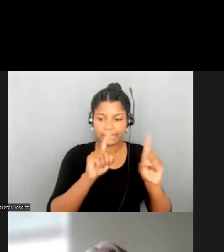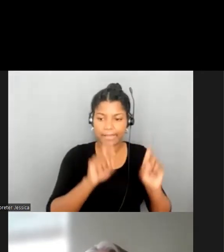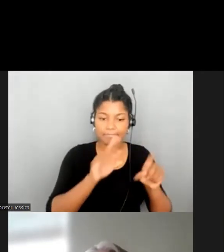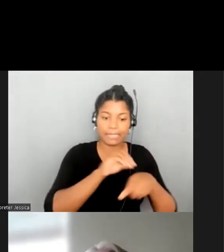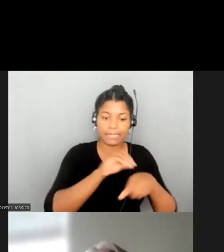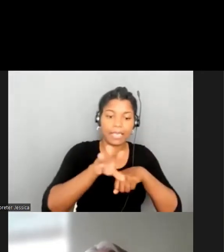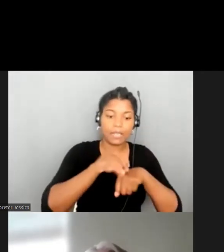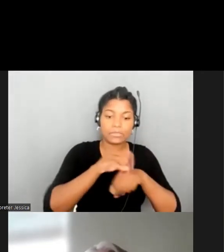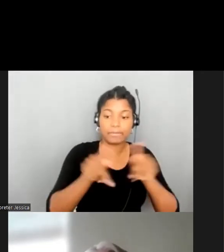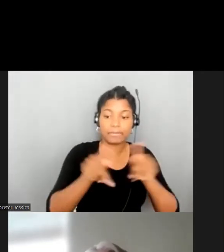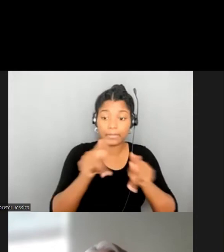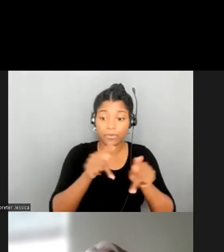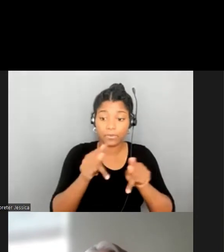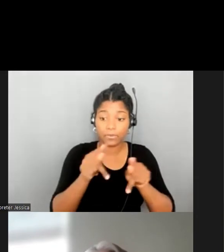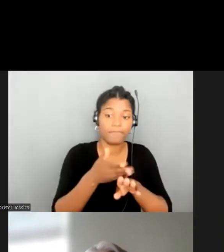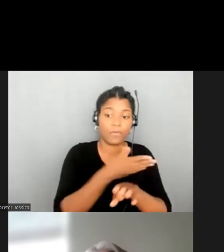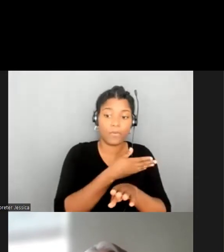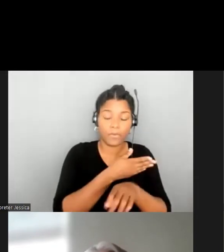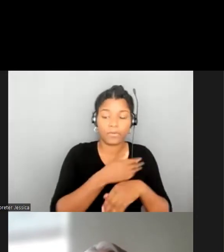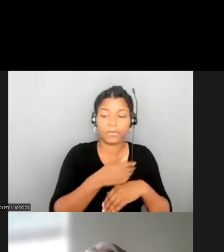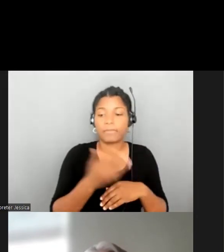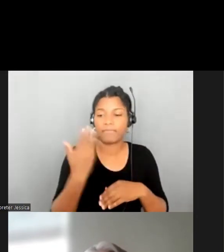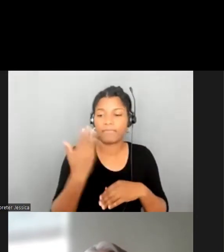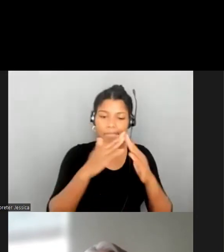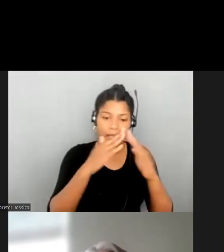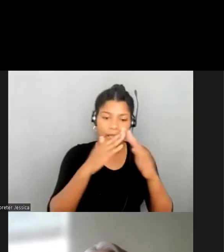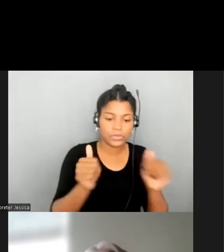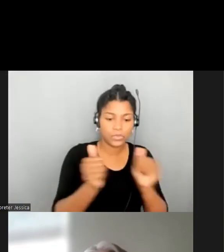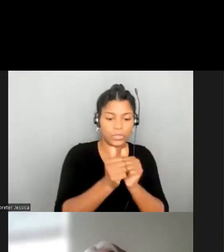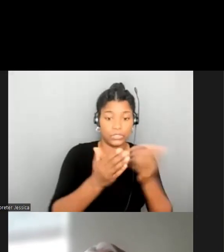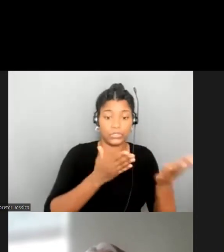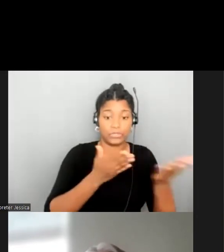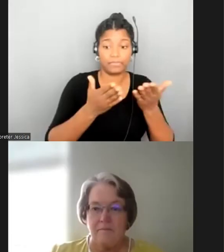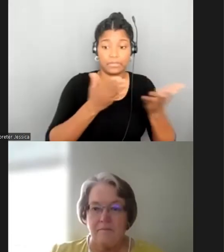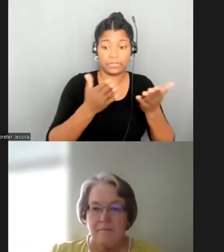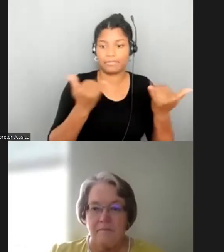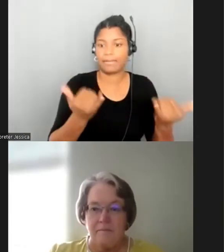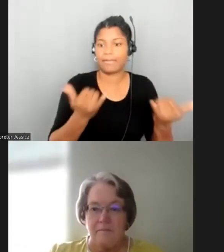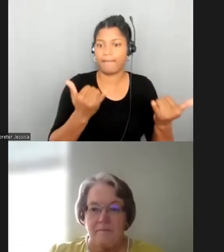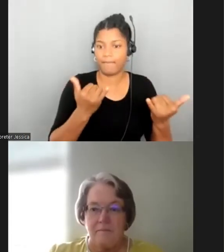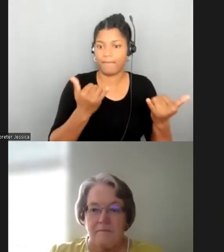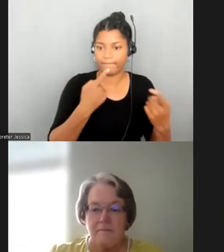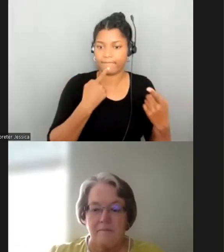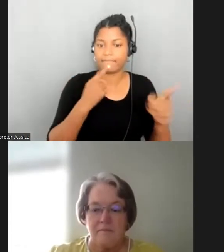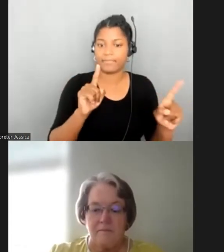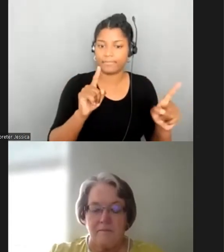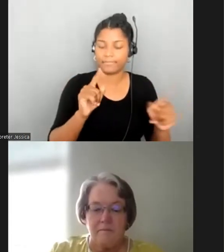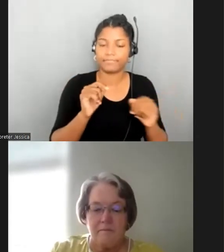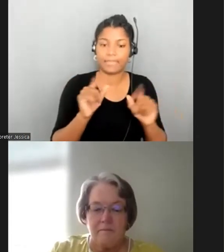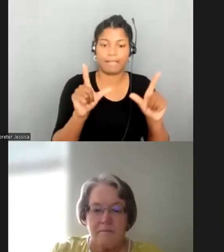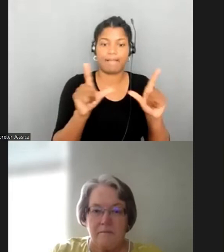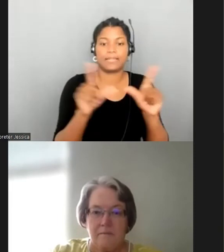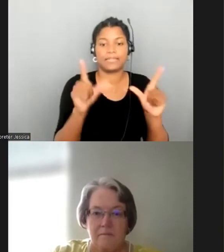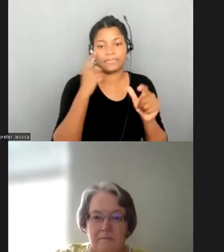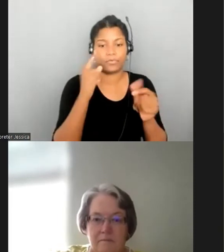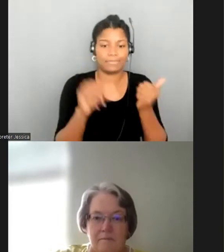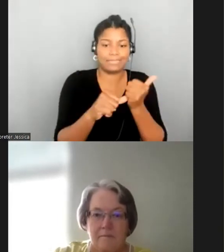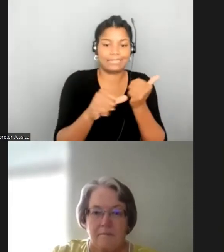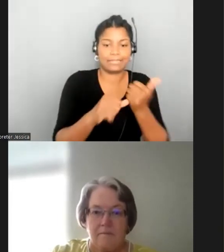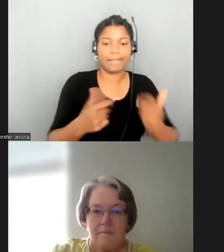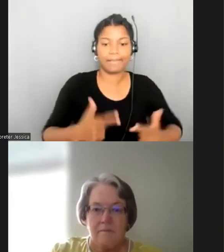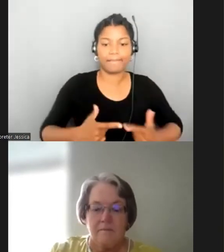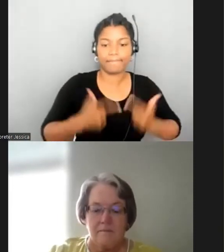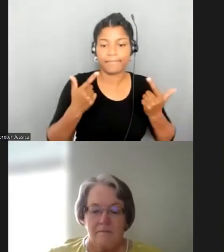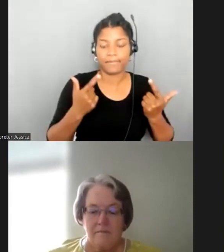He used to be housing with services and now we finally have licensed assisted living.